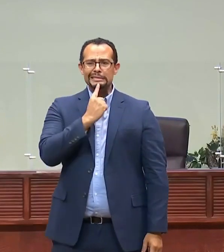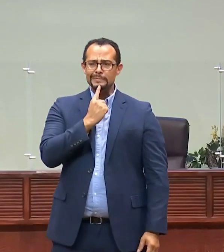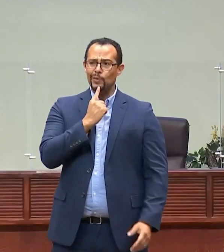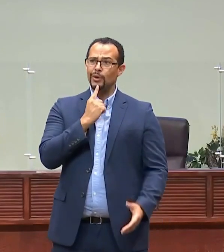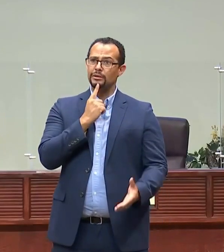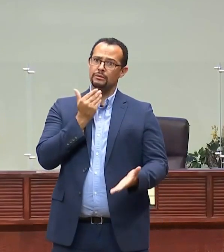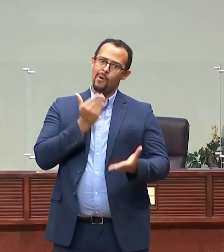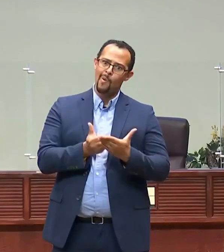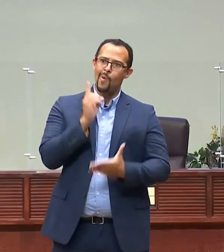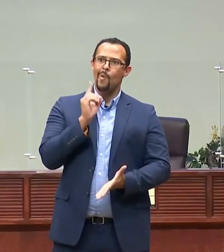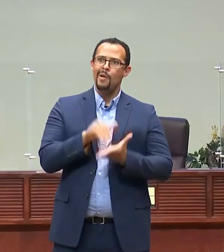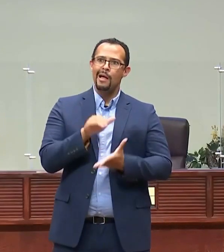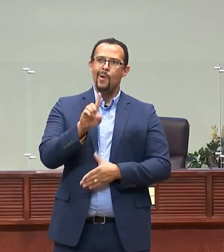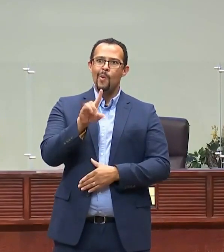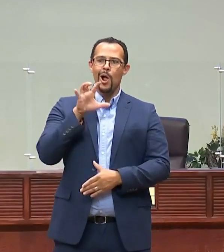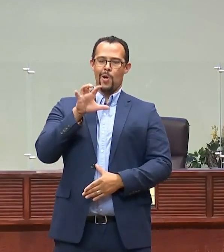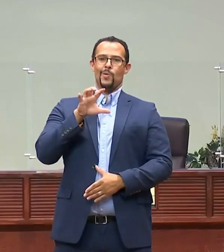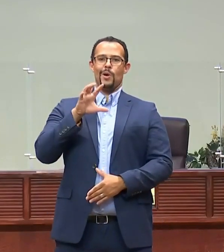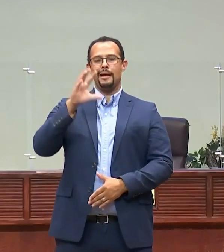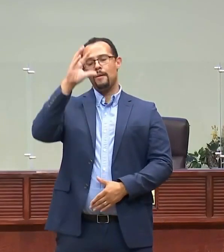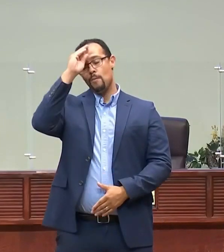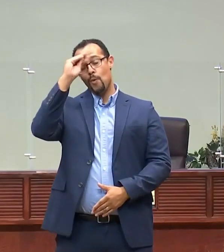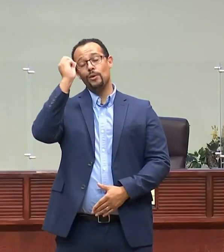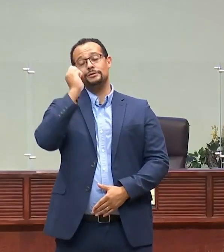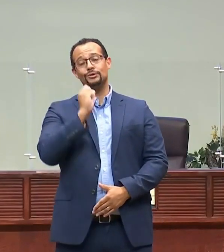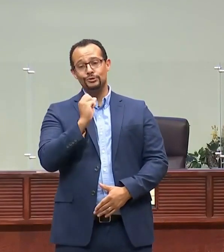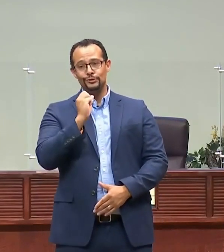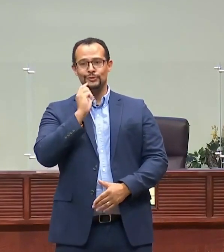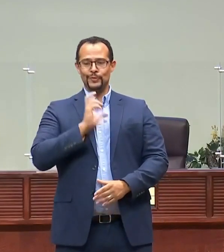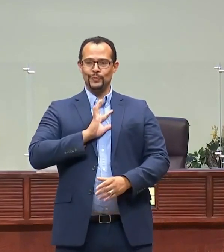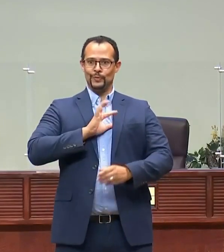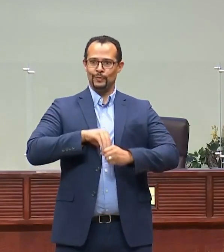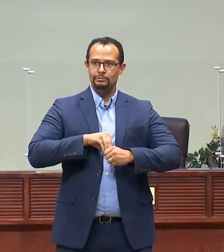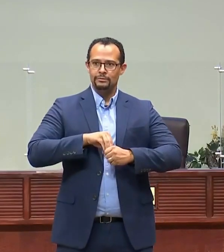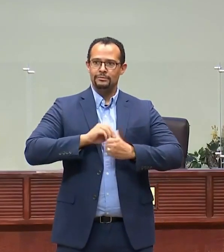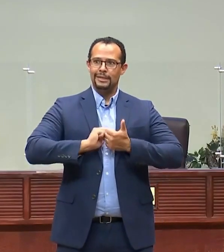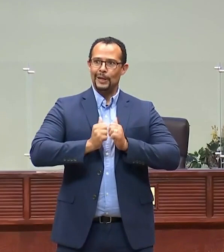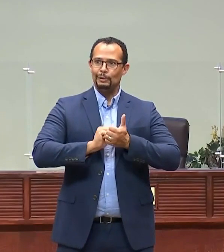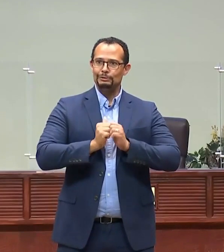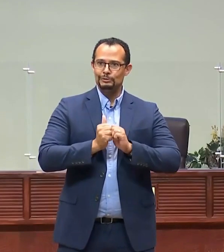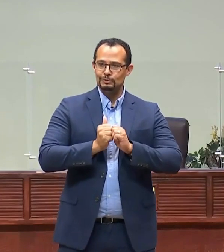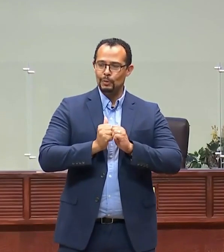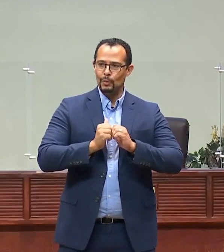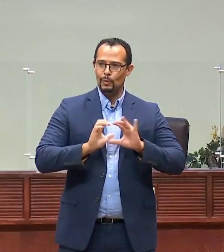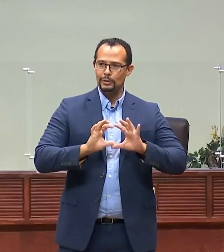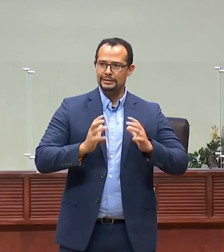WE KNOW.